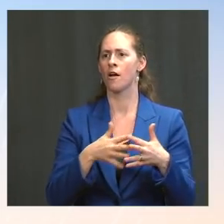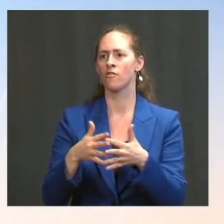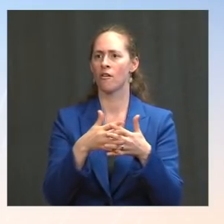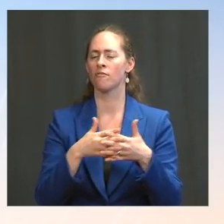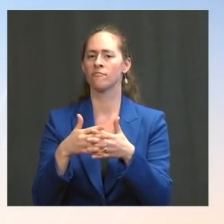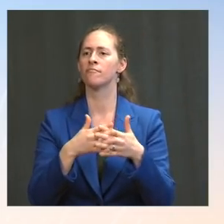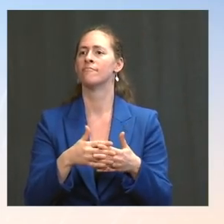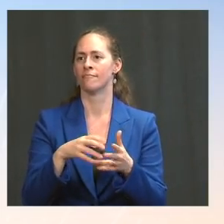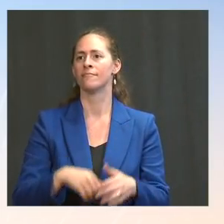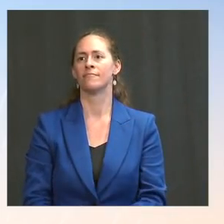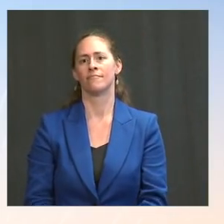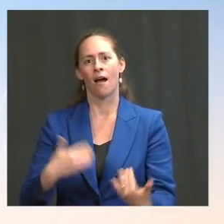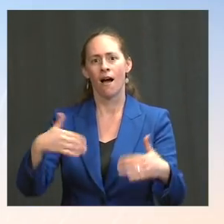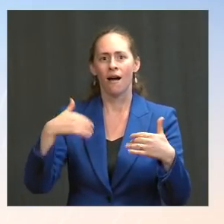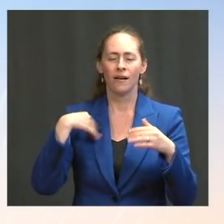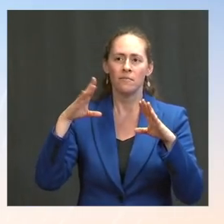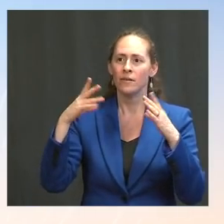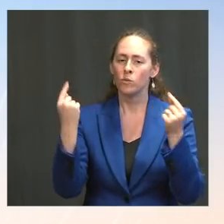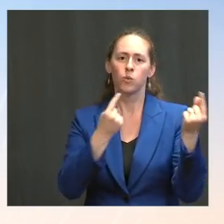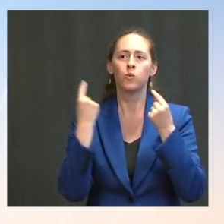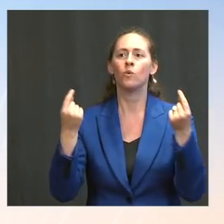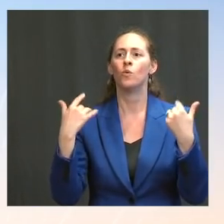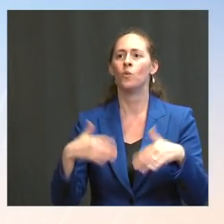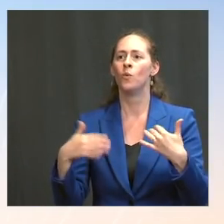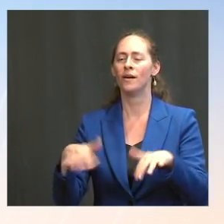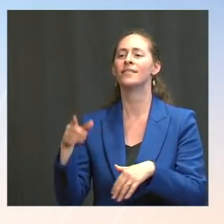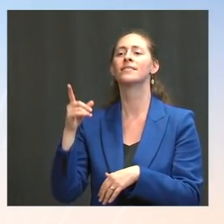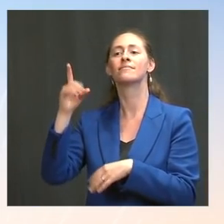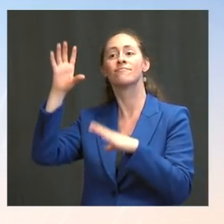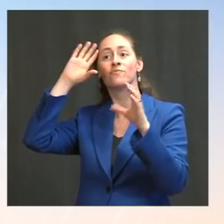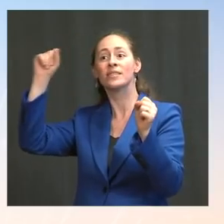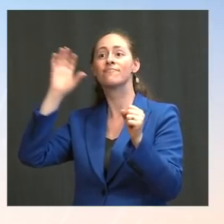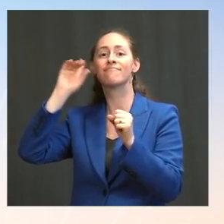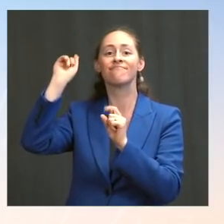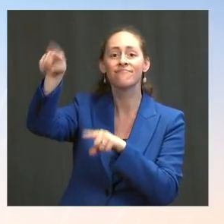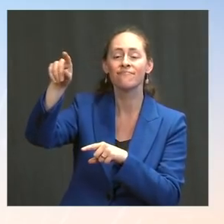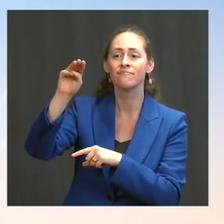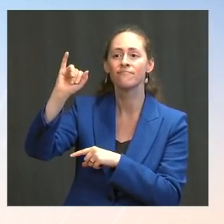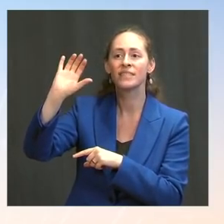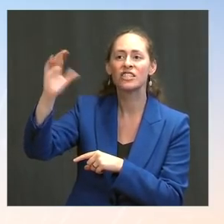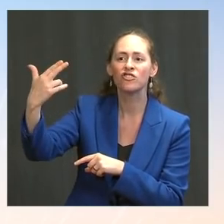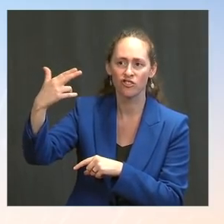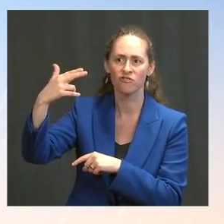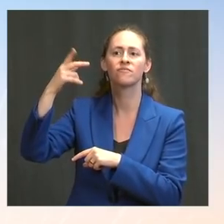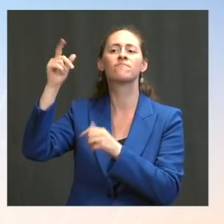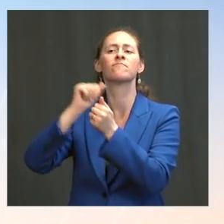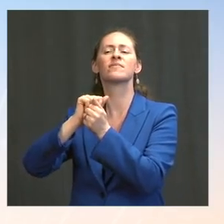on Saturday, he will travel to Traverse City, Michigan, with Governor Gretchen Whitmer as part of the administration's nationwide